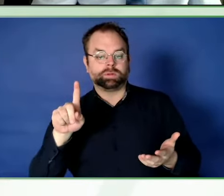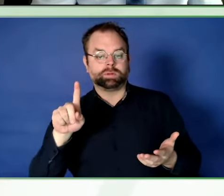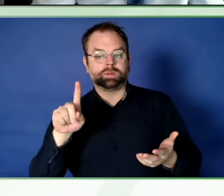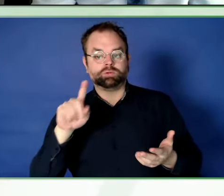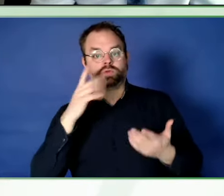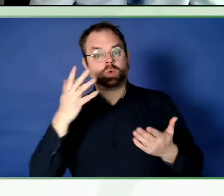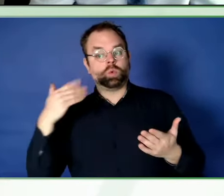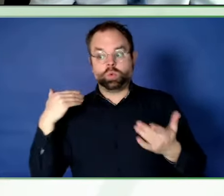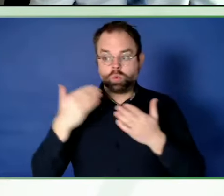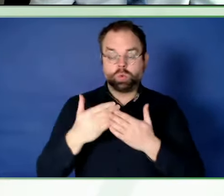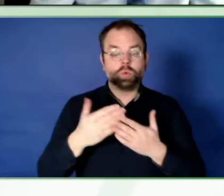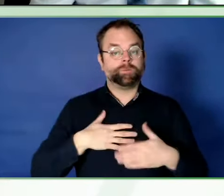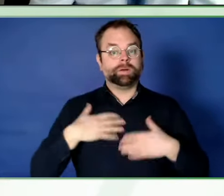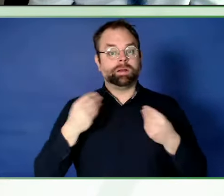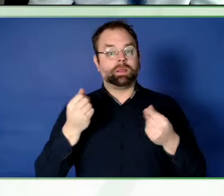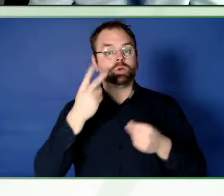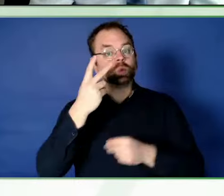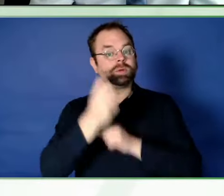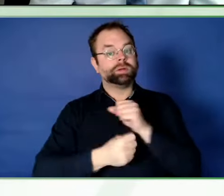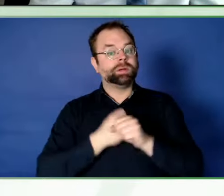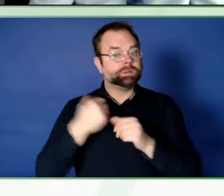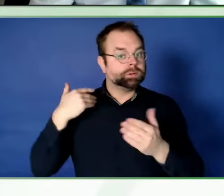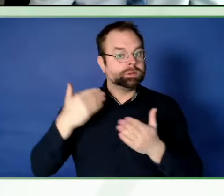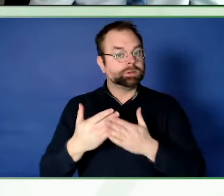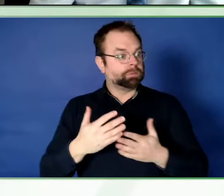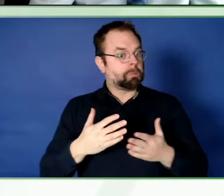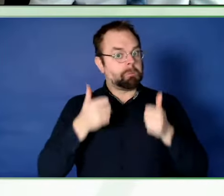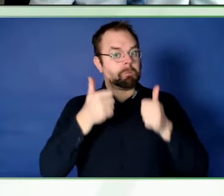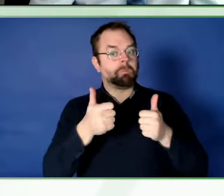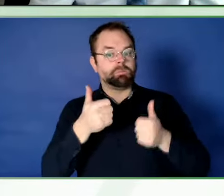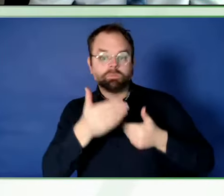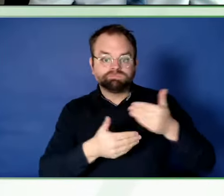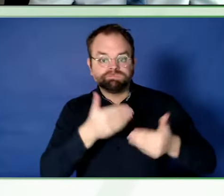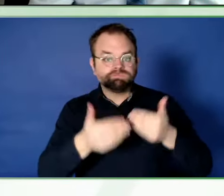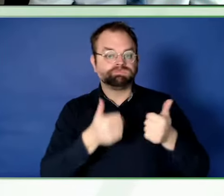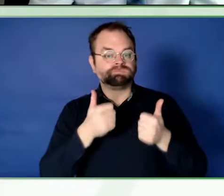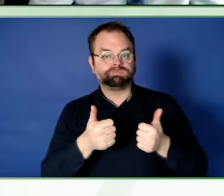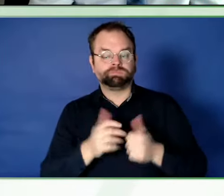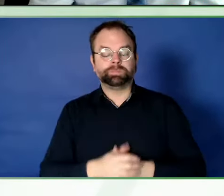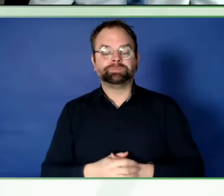Is there anything you want to mention that we have not touched upon and which you want